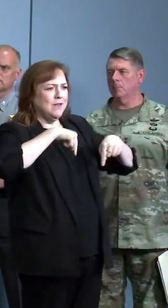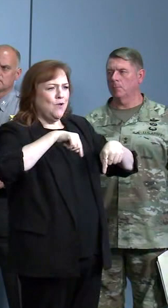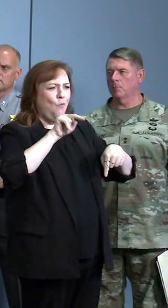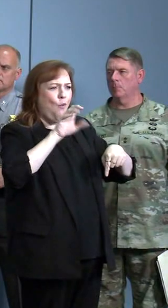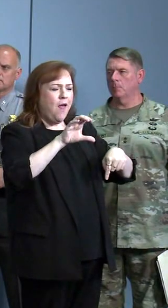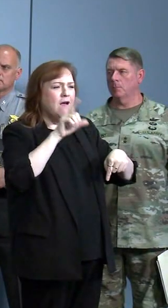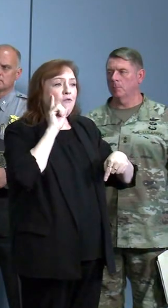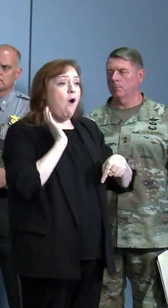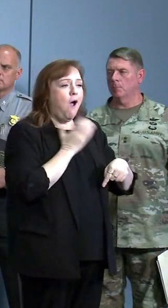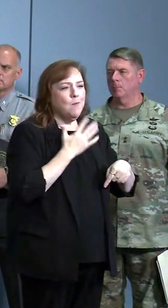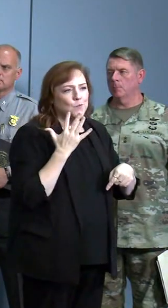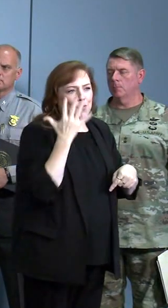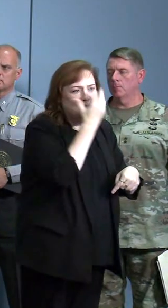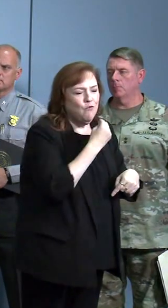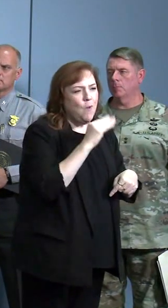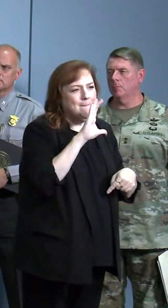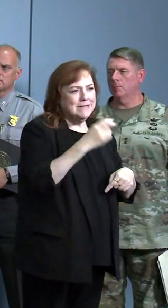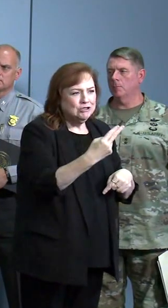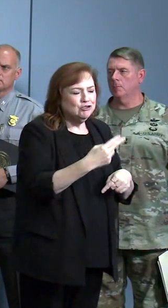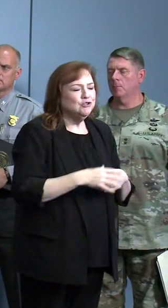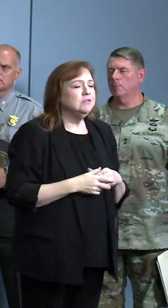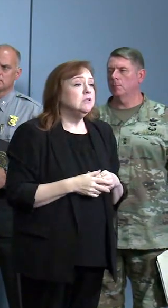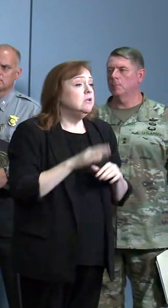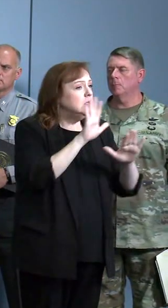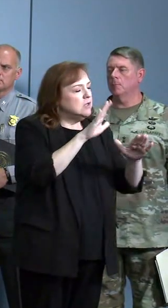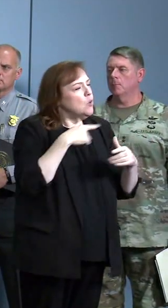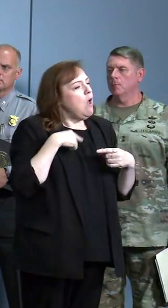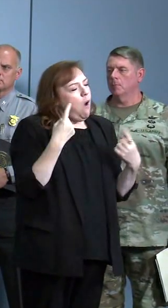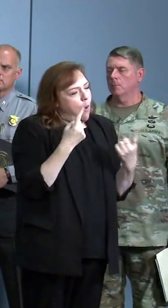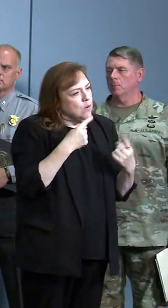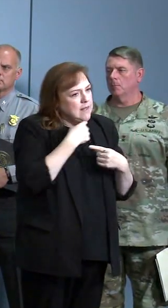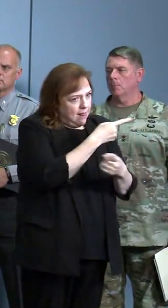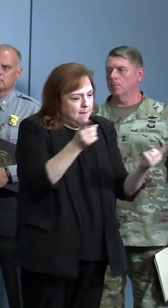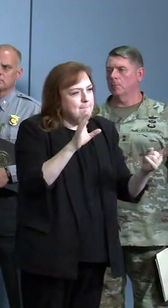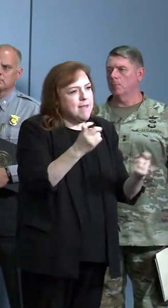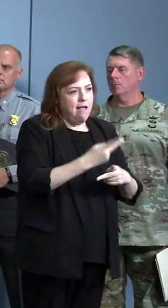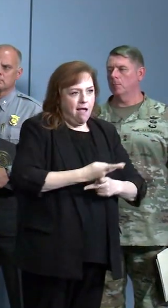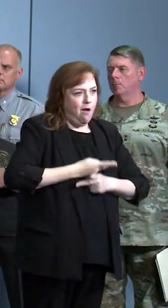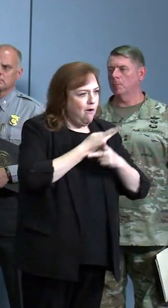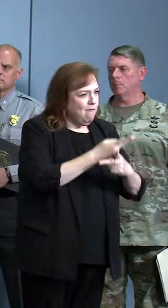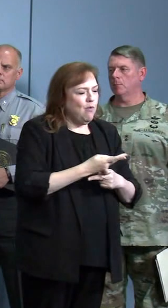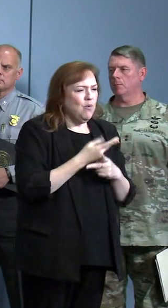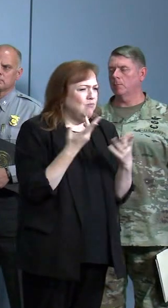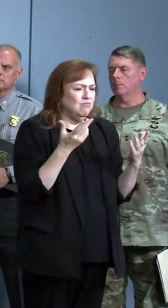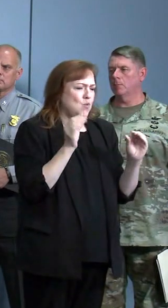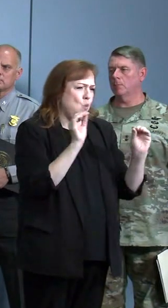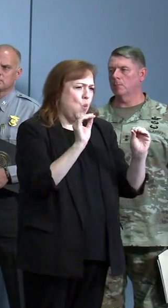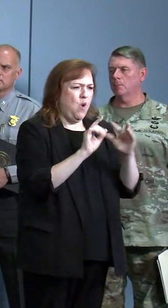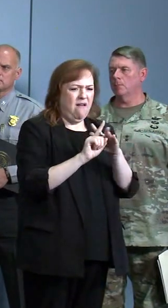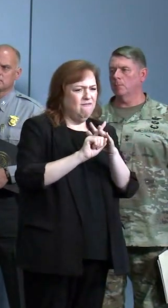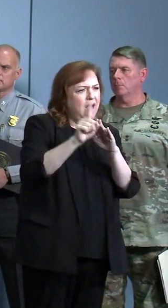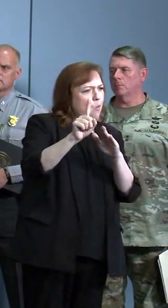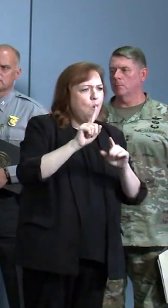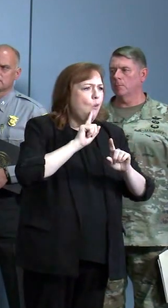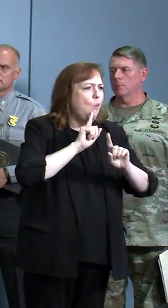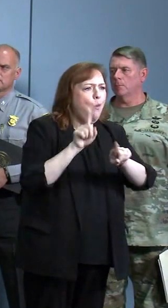need to be careful. We are not